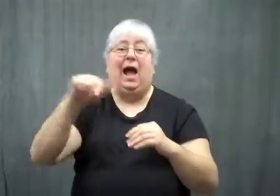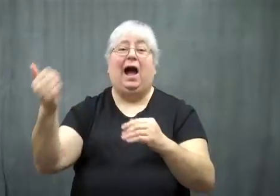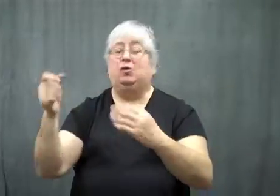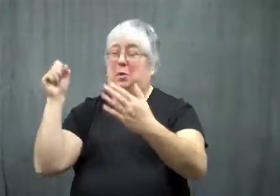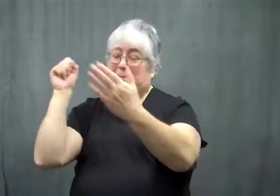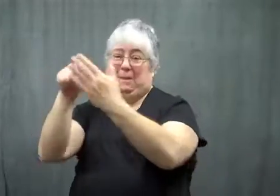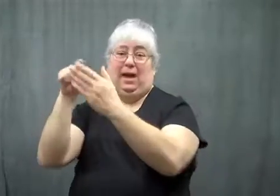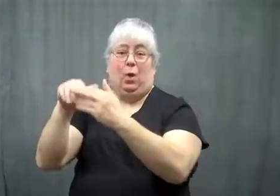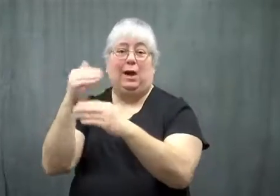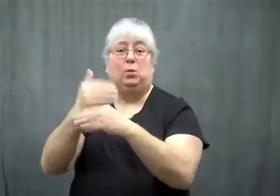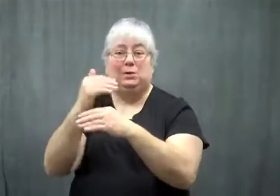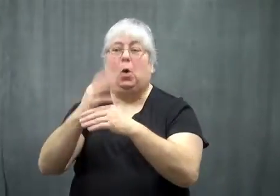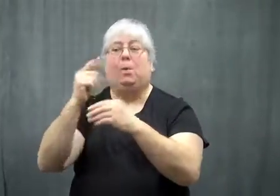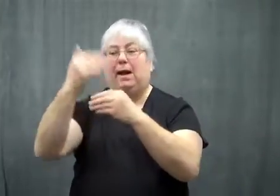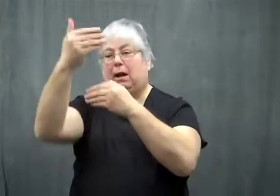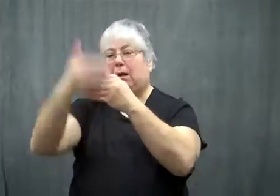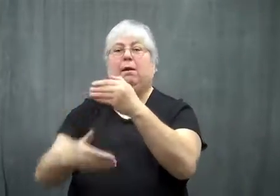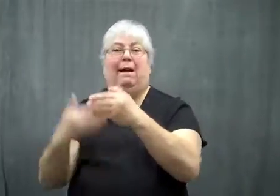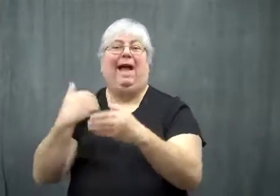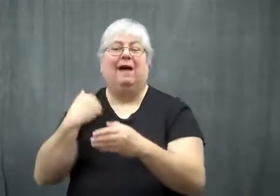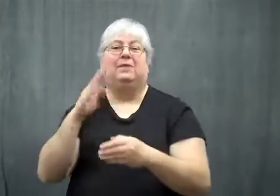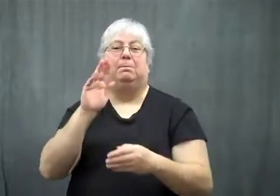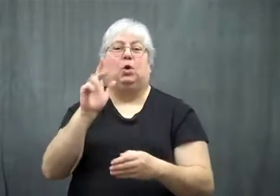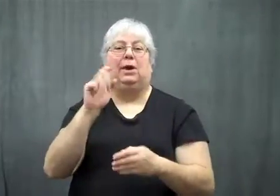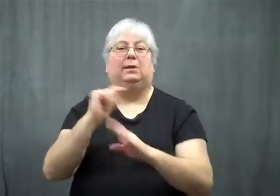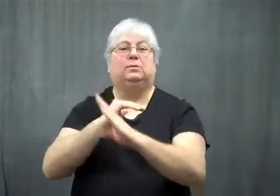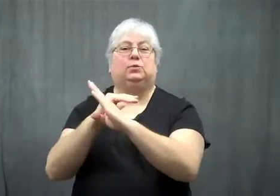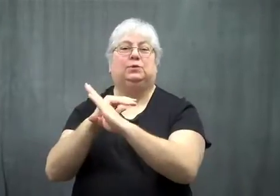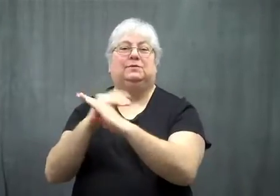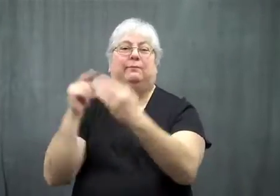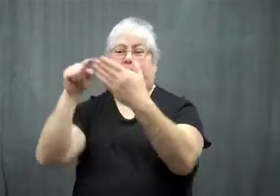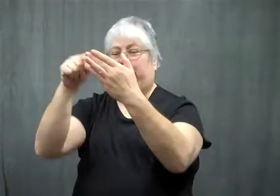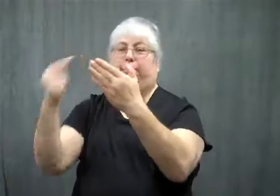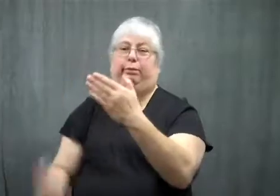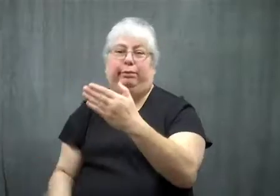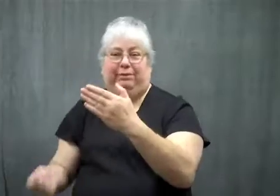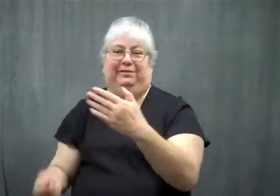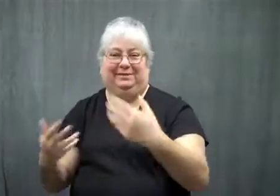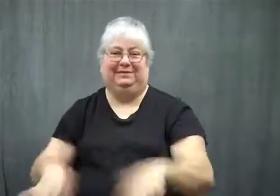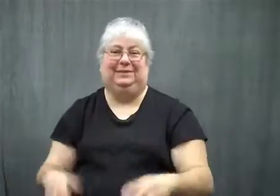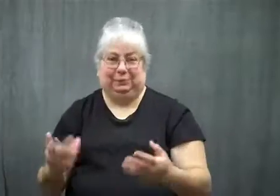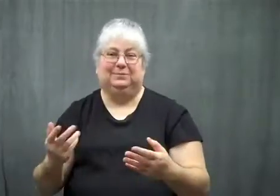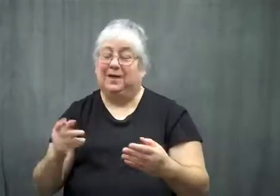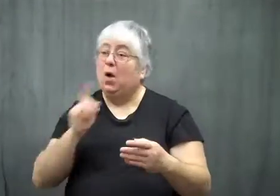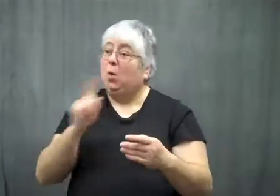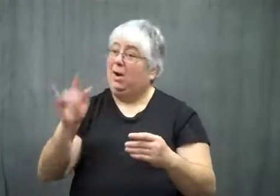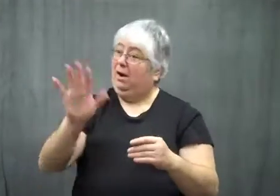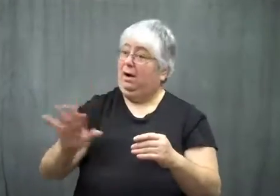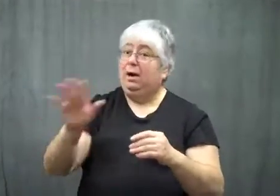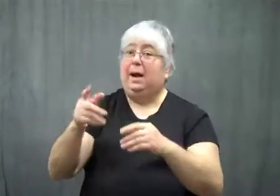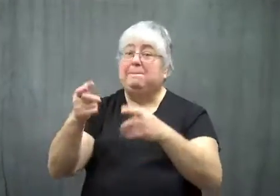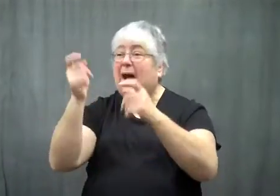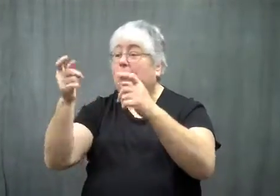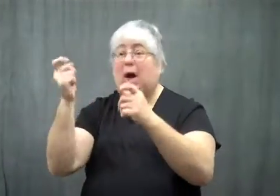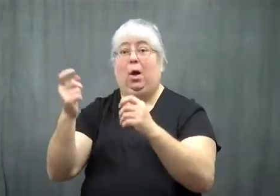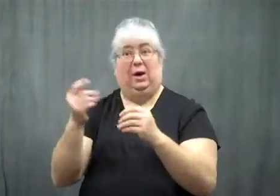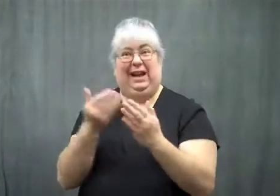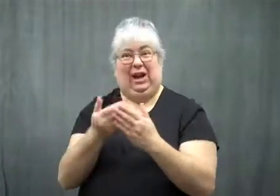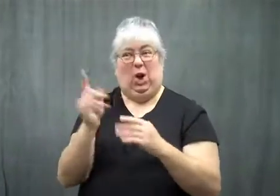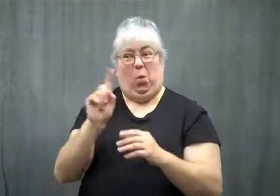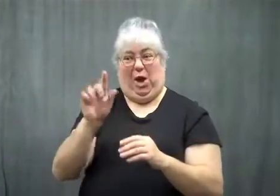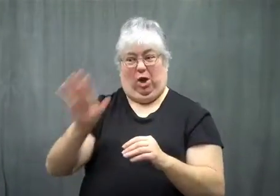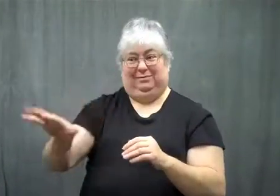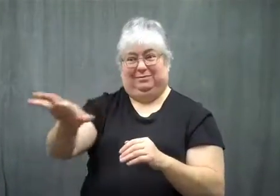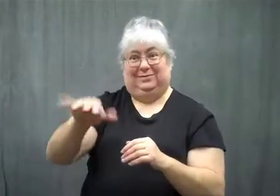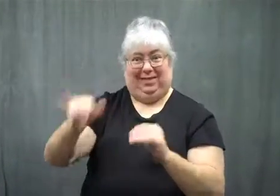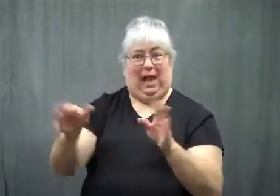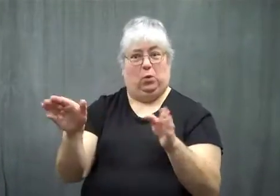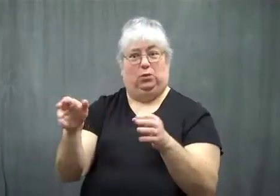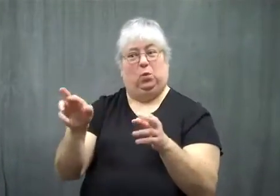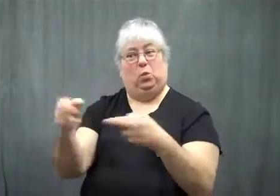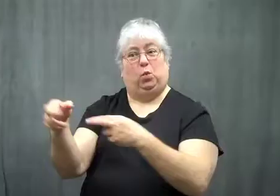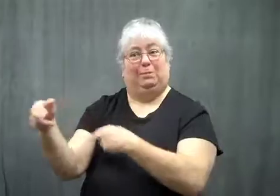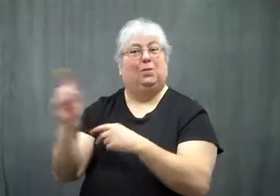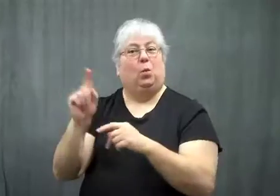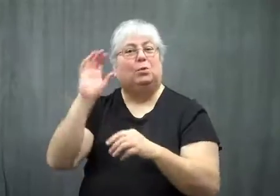Another bullet hit a window, but it was reinforced with bulletproof glass, and didn't penetrate.